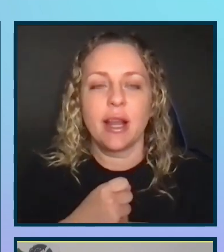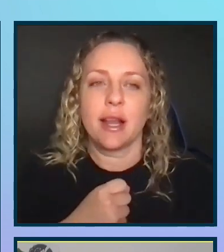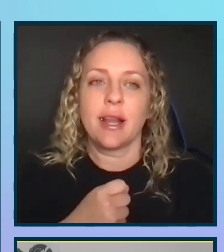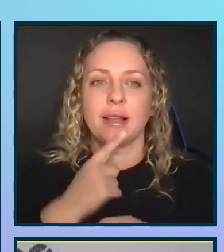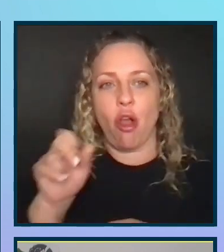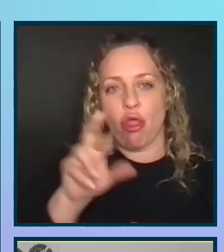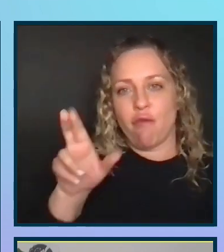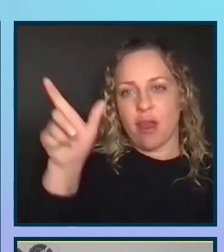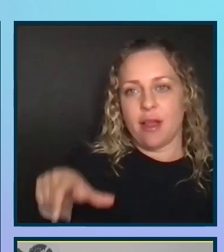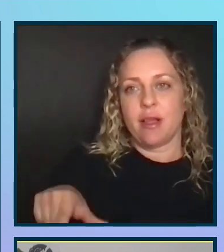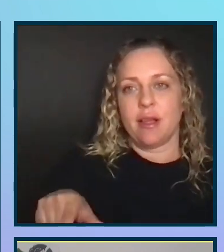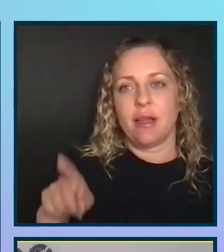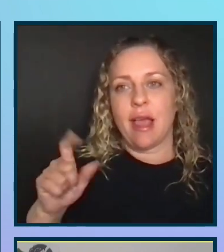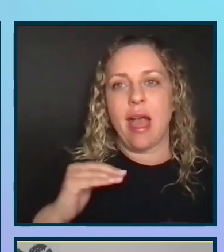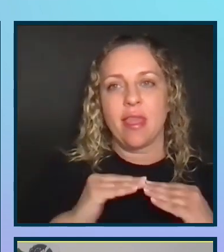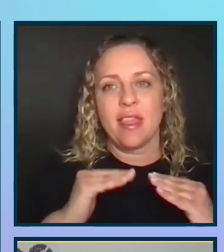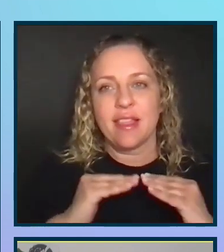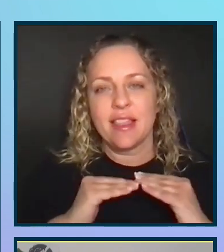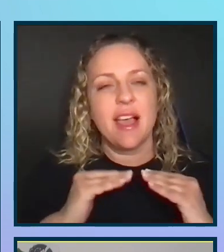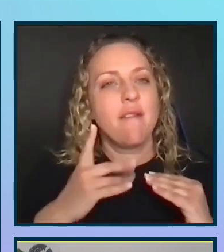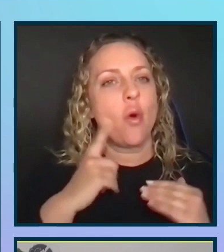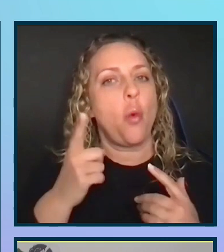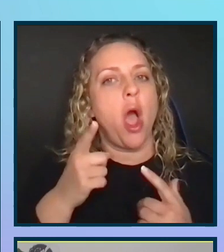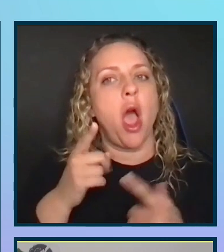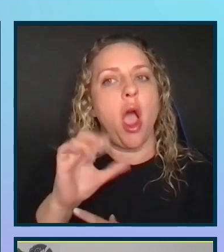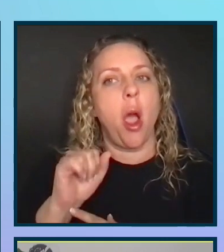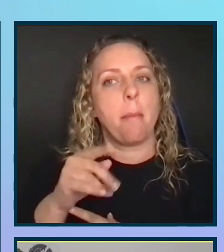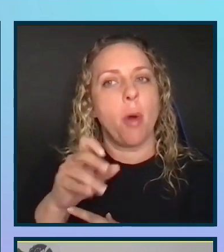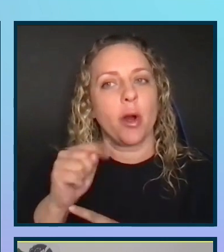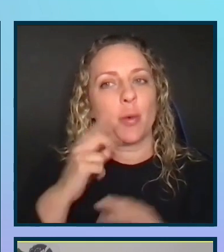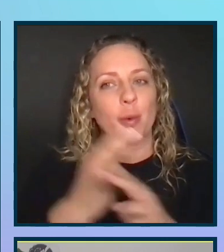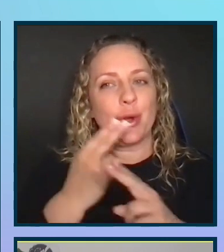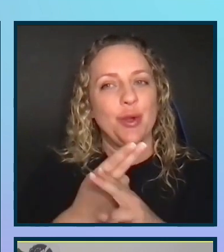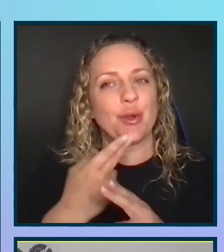At page level where the component is going to use, I'm going to detail this a little bit more.